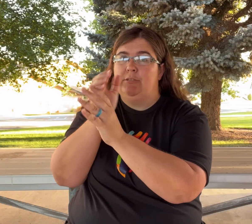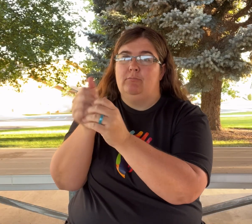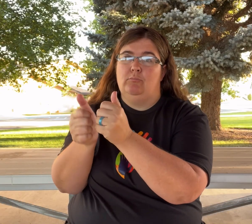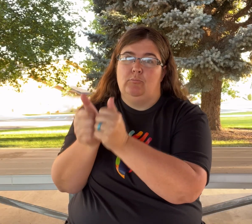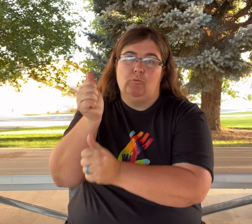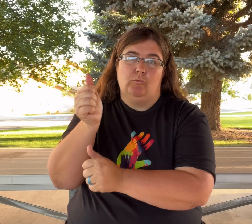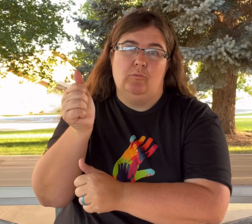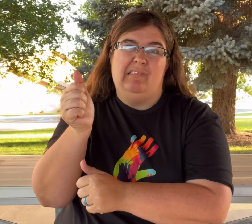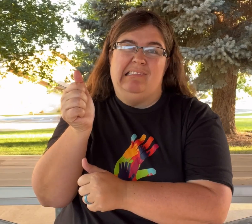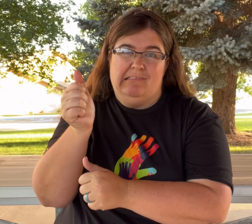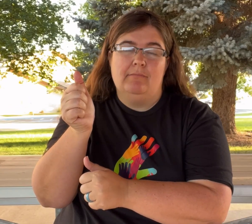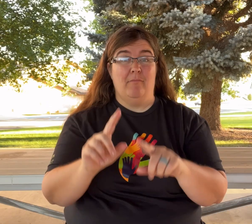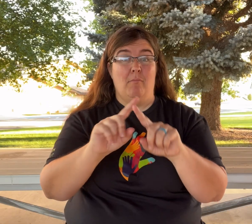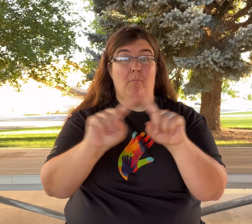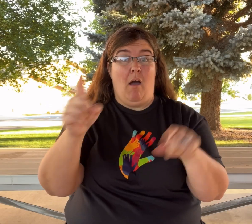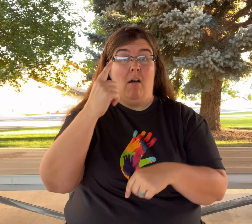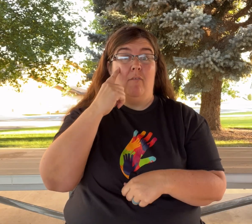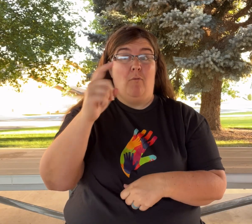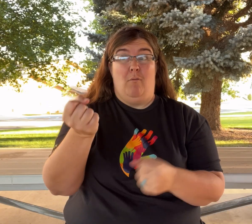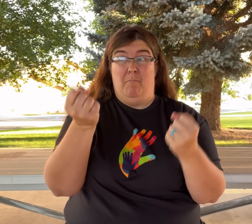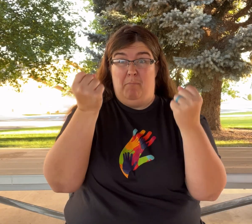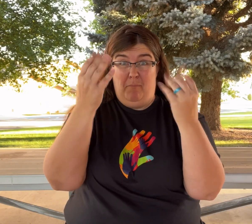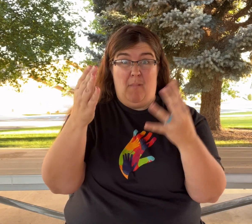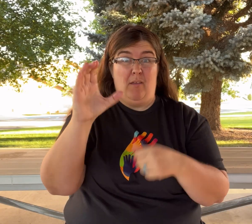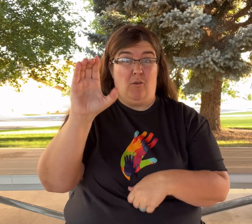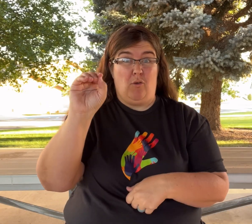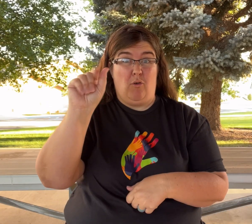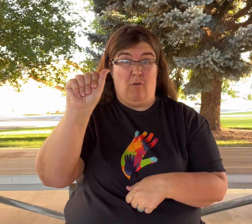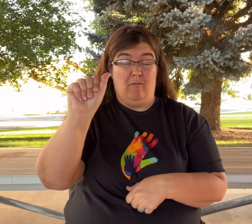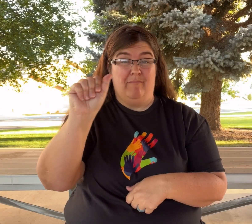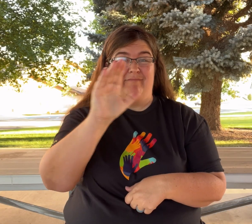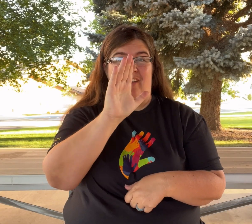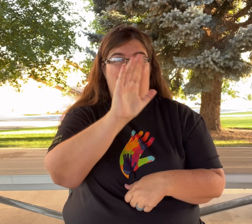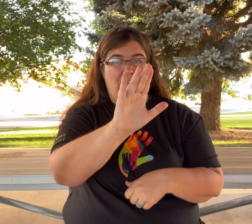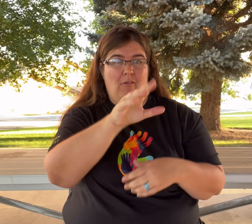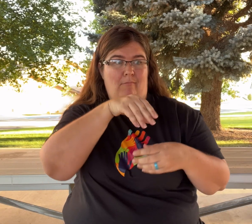and pretty much only speak English from then on. But for many CODAs in the United States,